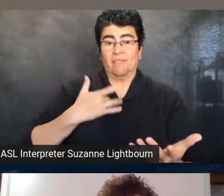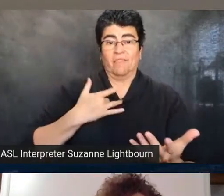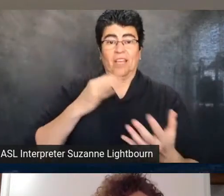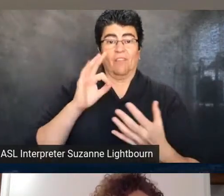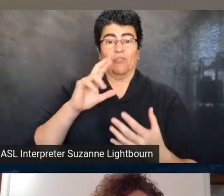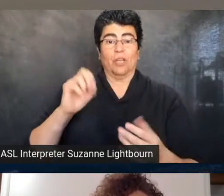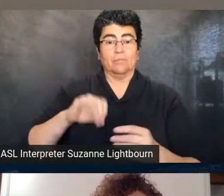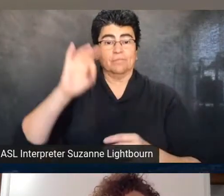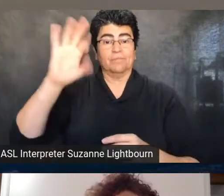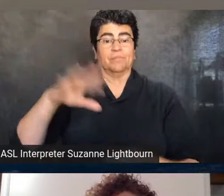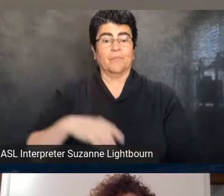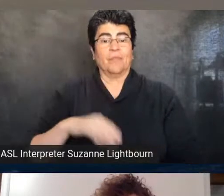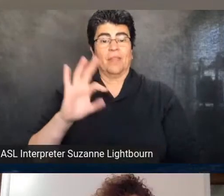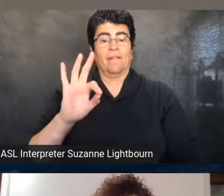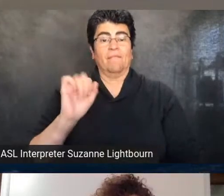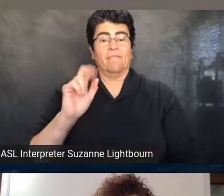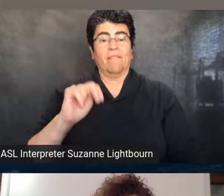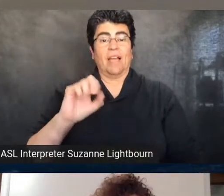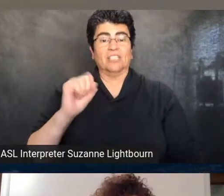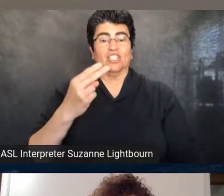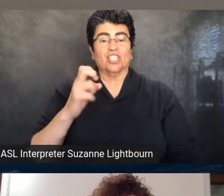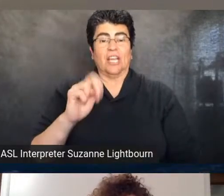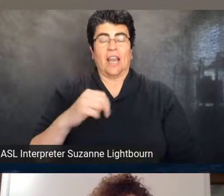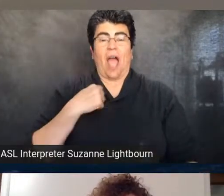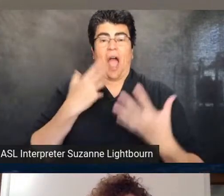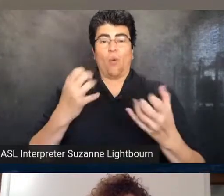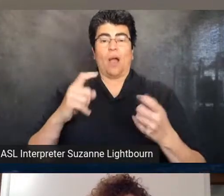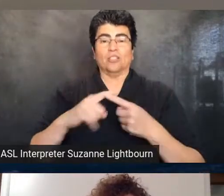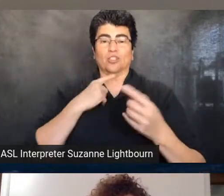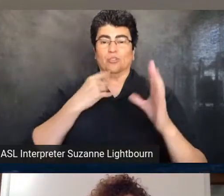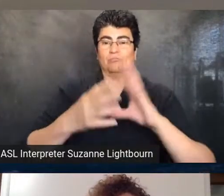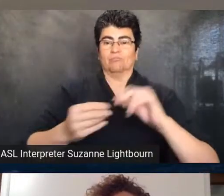Well, I wanna make a plug for Diana Elizabeth Jordan's one woman show,